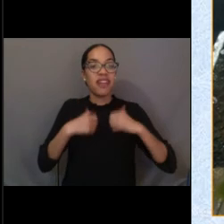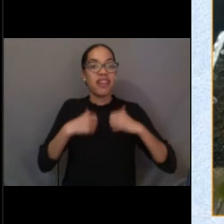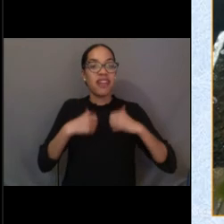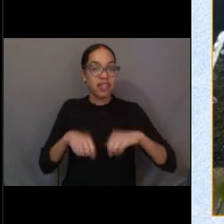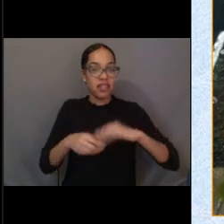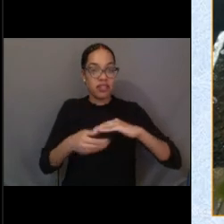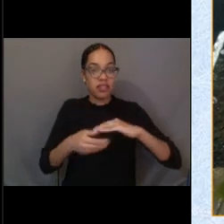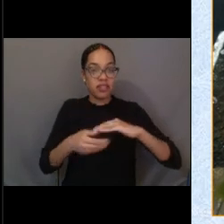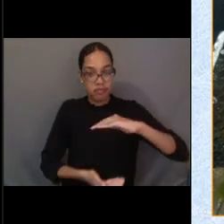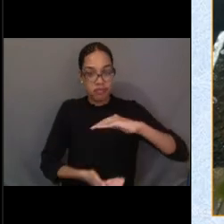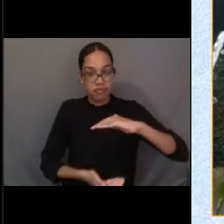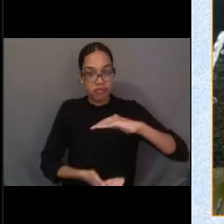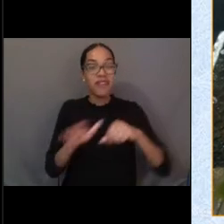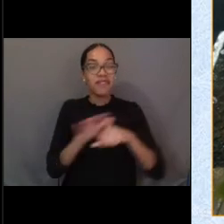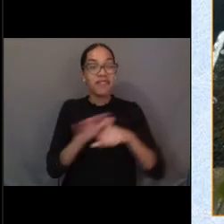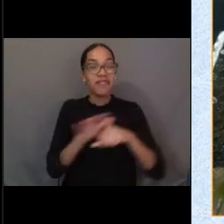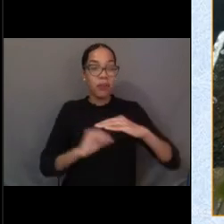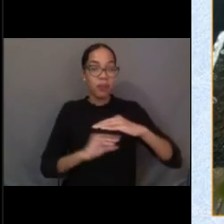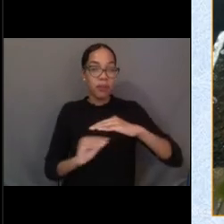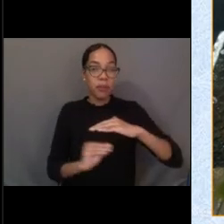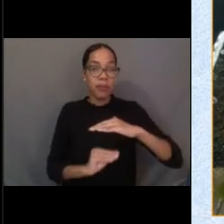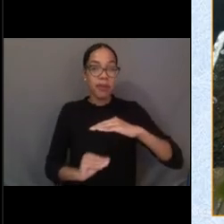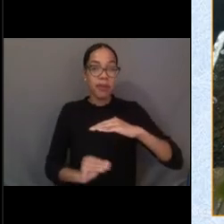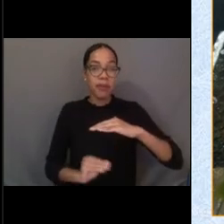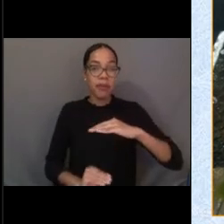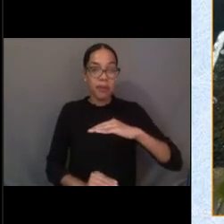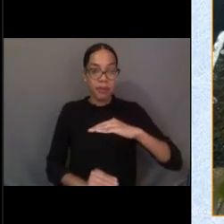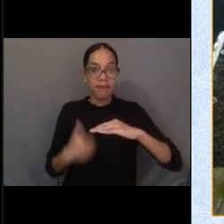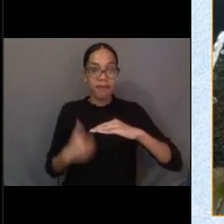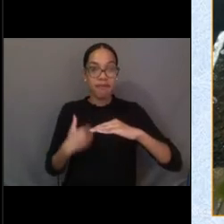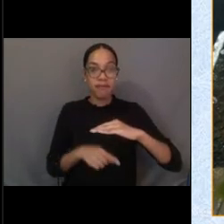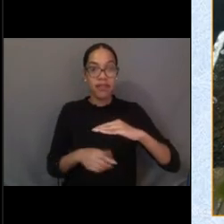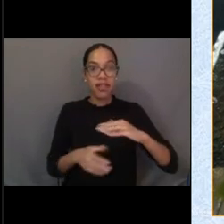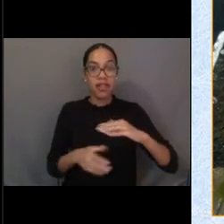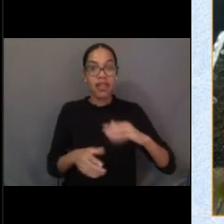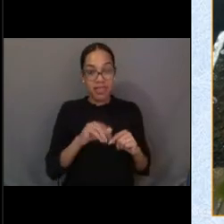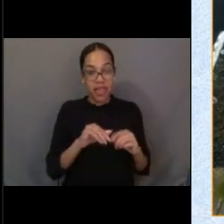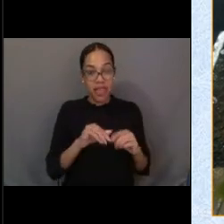And then we have someone with a tray of oysters that look like they're about ready for harvest.